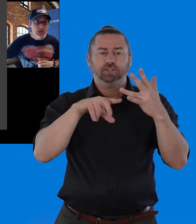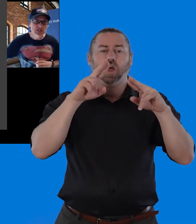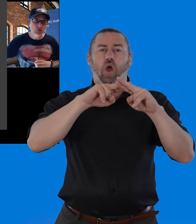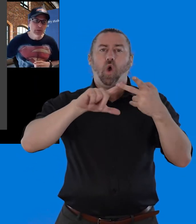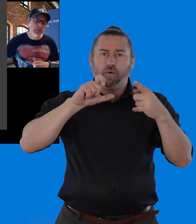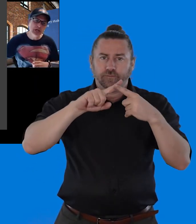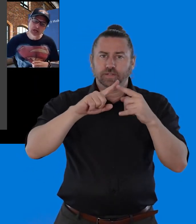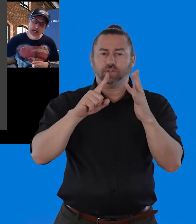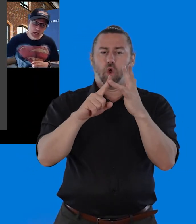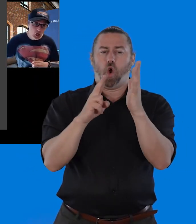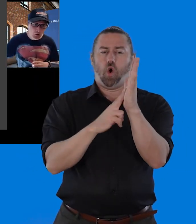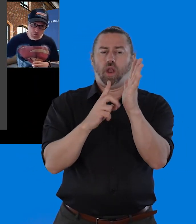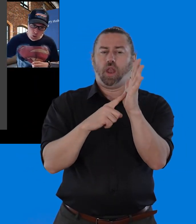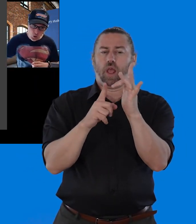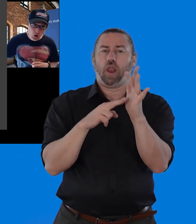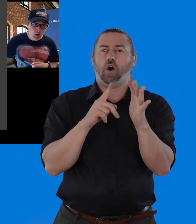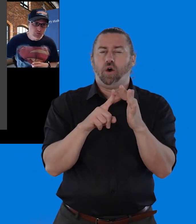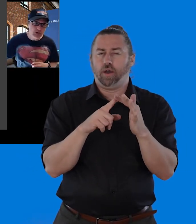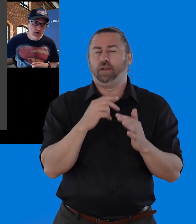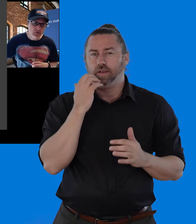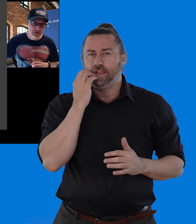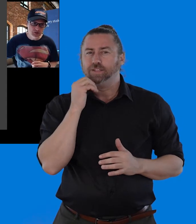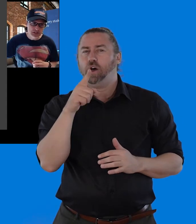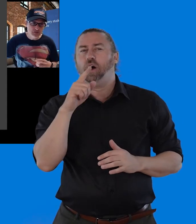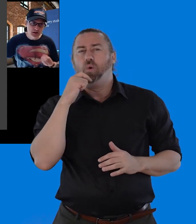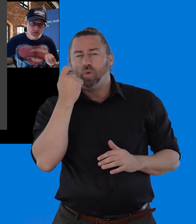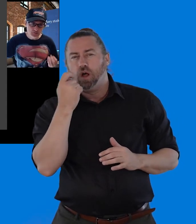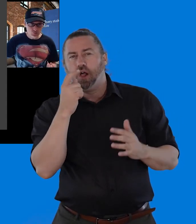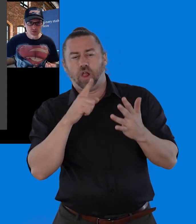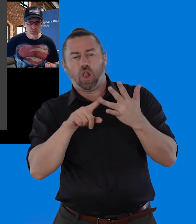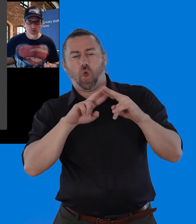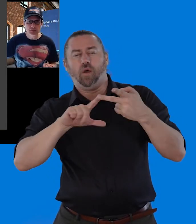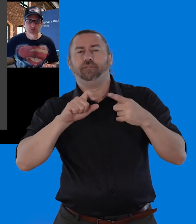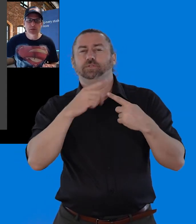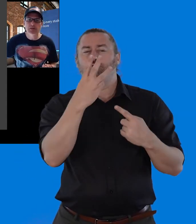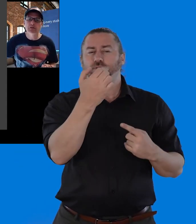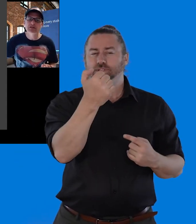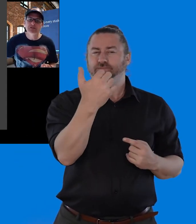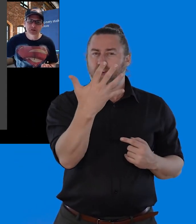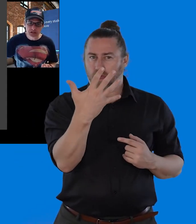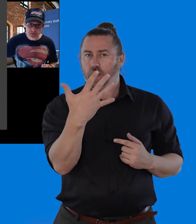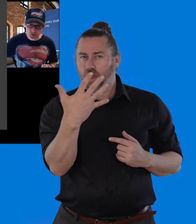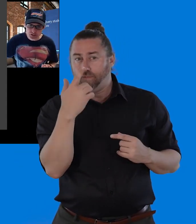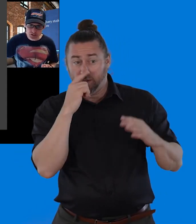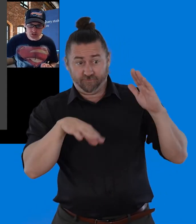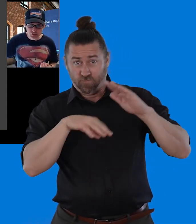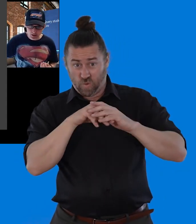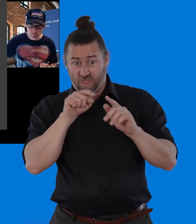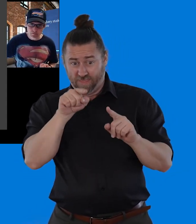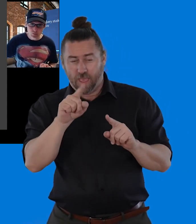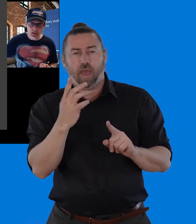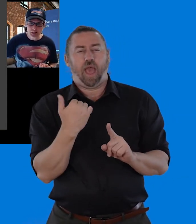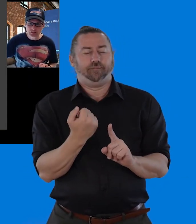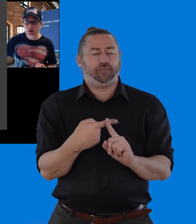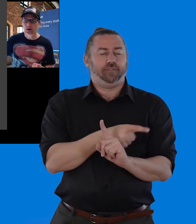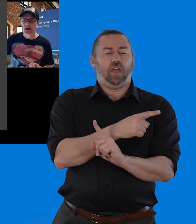So, remembering you're gonna get a lot more over in the Office 365, the full subscription, but there is a free version to everyone as well.